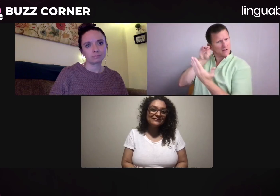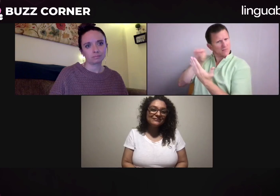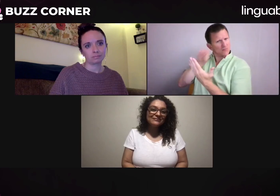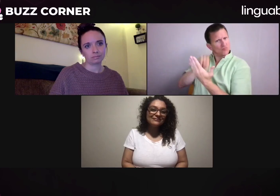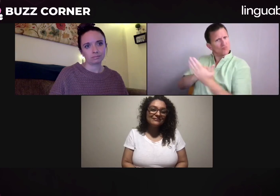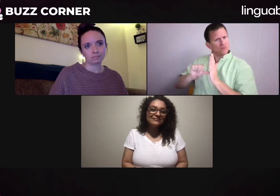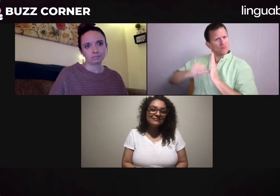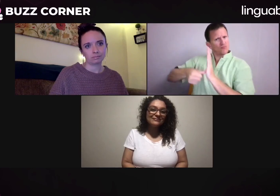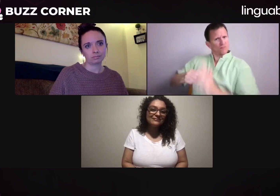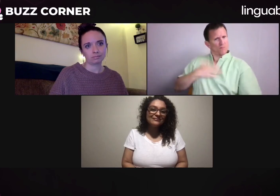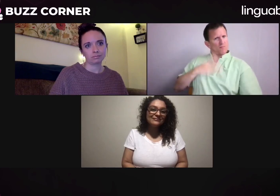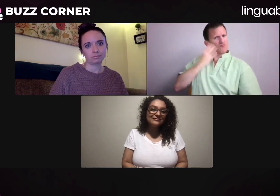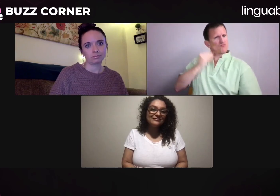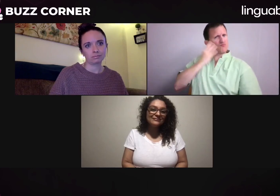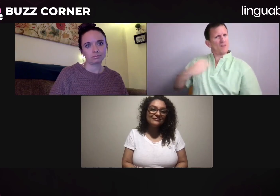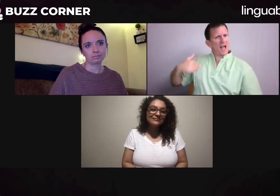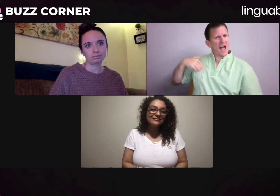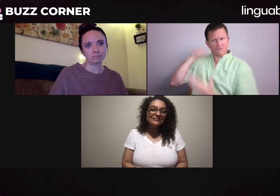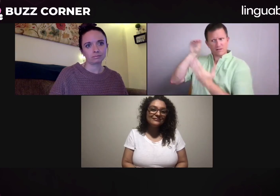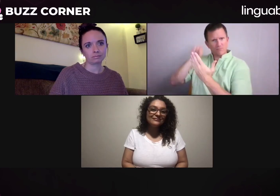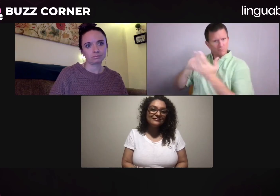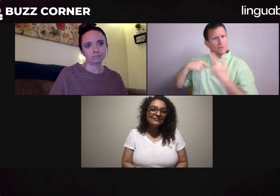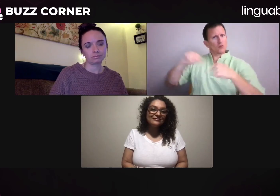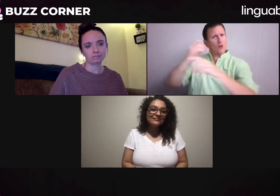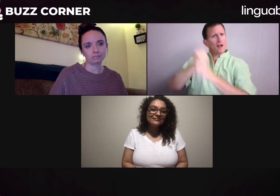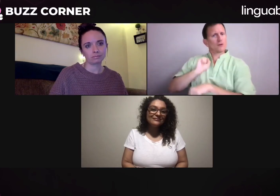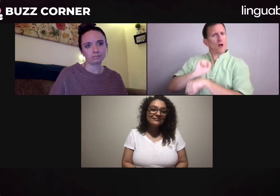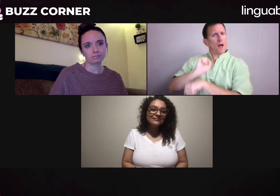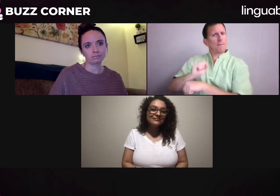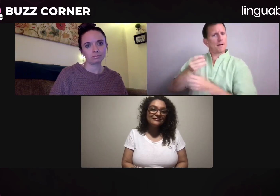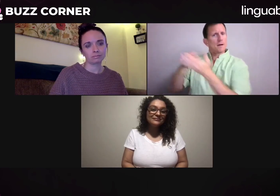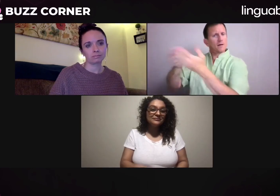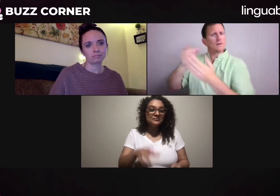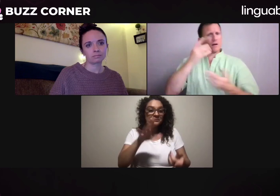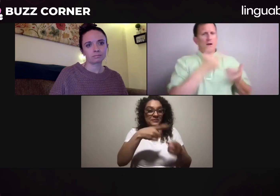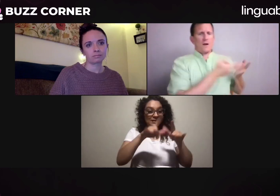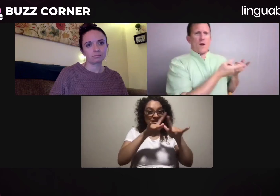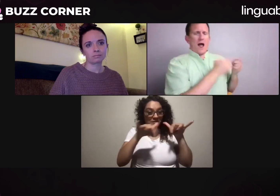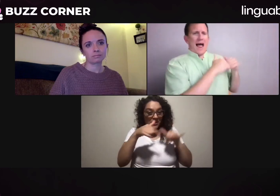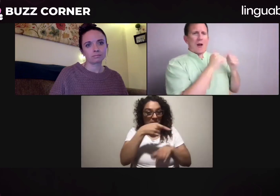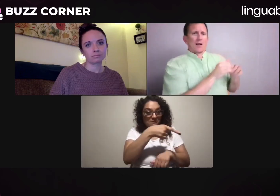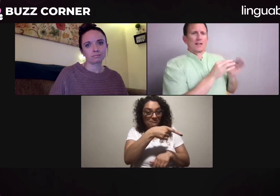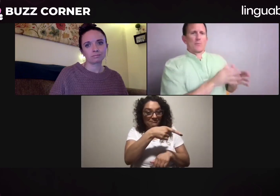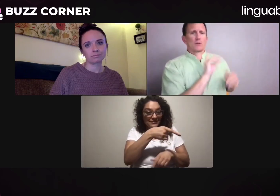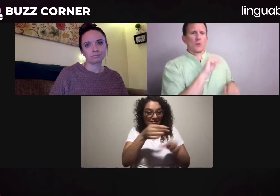It puts all of that past experience in there so I can get a job. But how can an interpreter do that? Right?